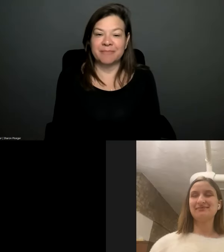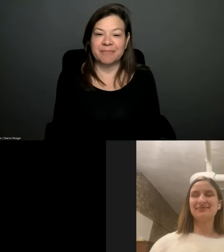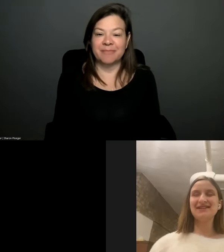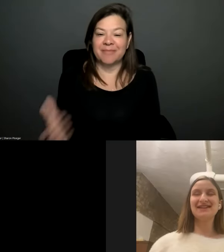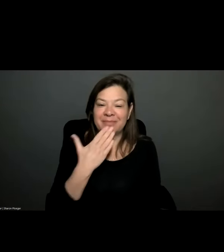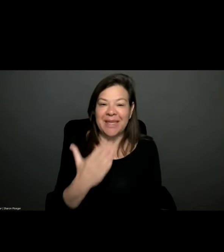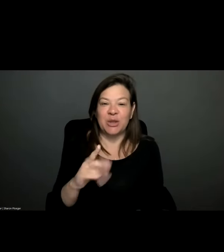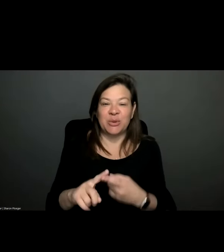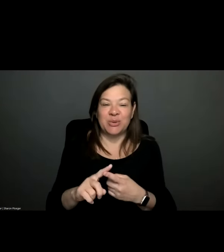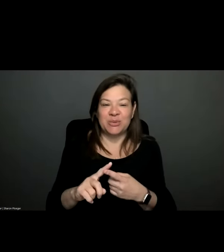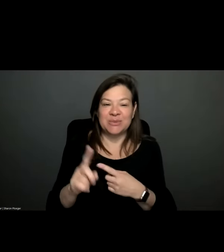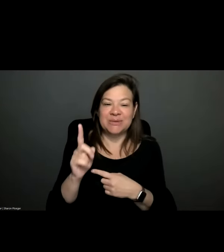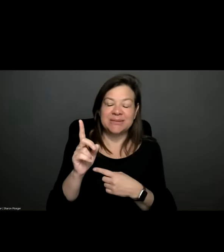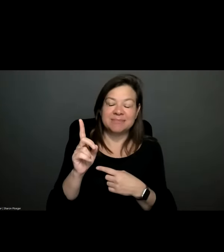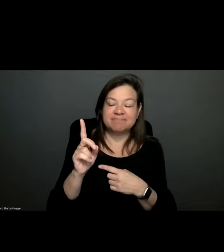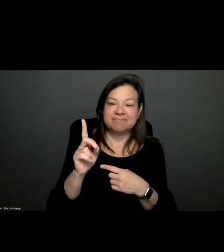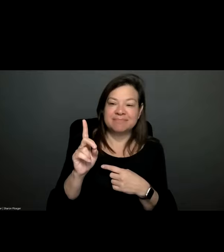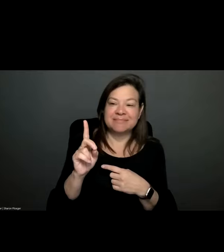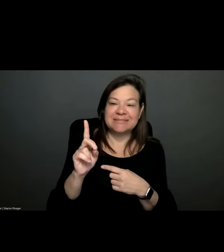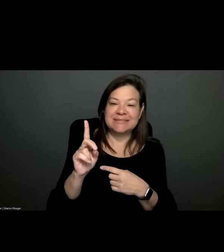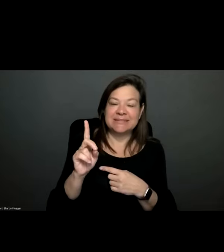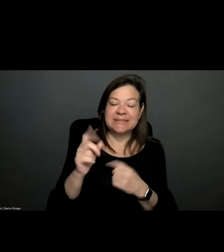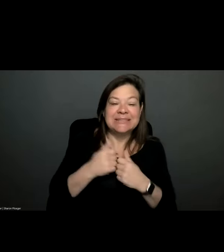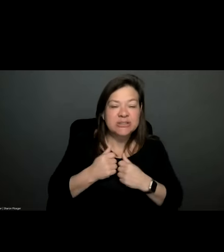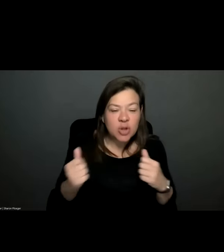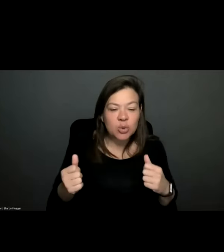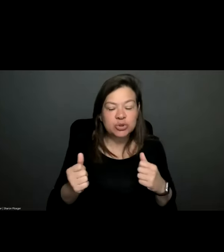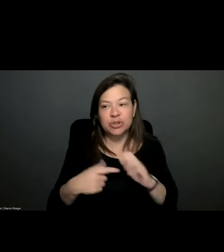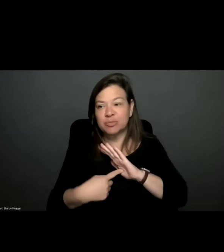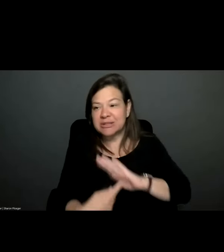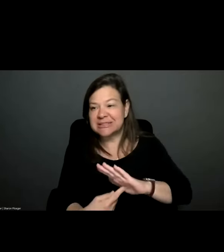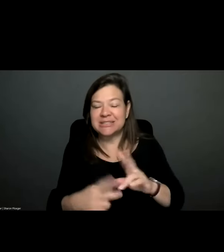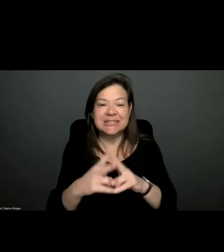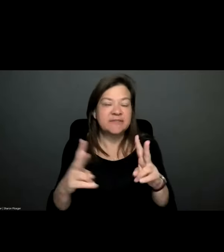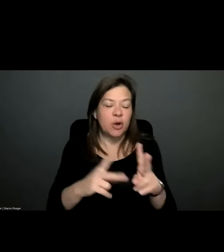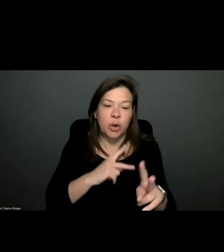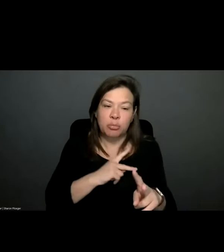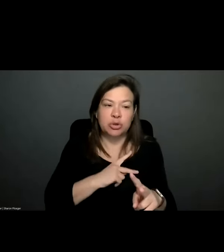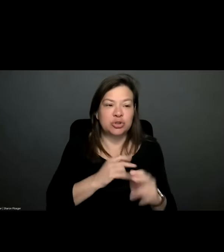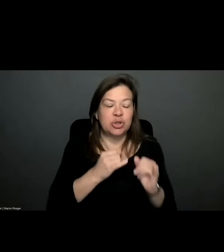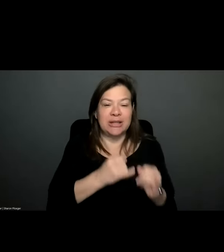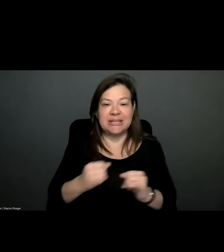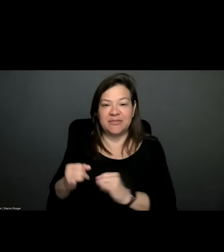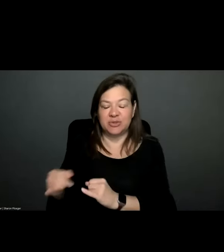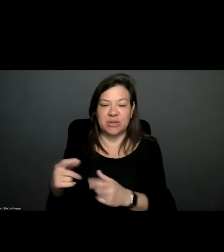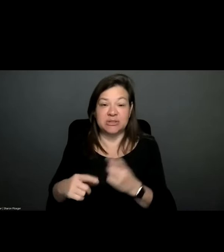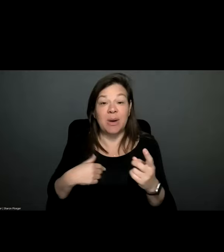of presentation is so personal and so individualized, so I'd love to hear your thoughts on it, Ophira.